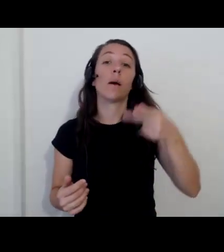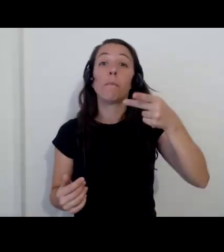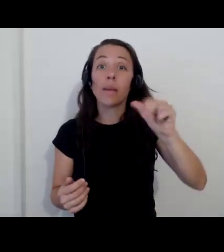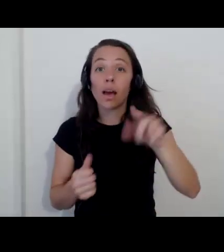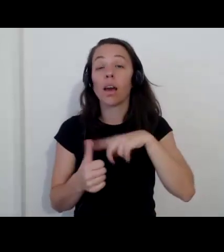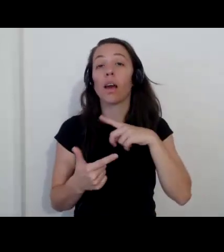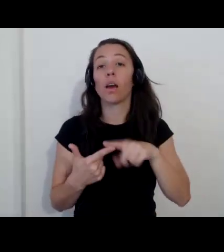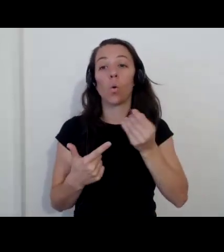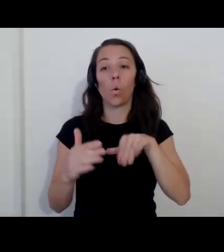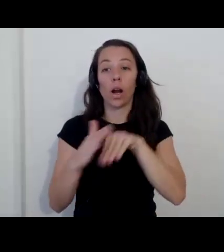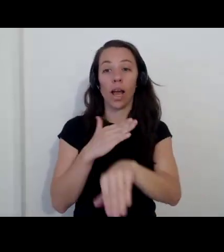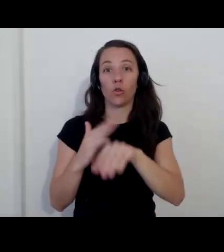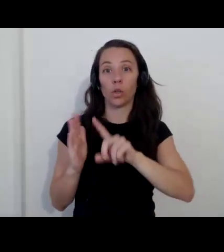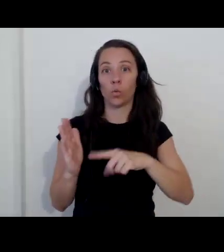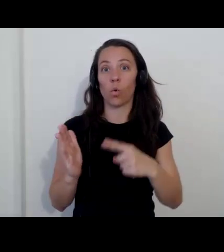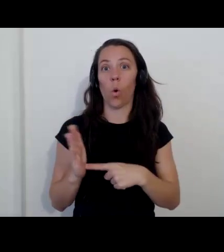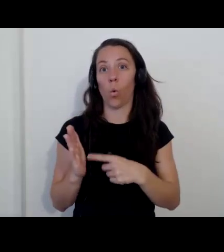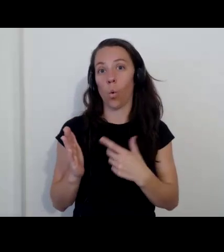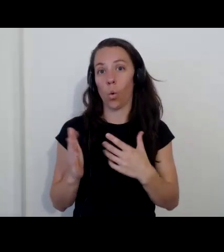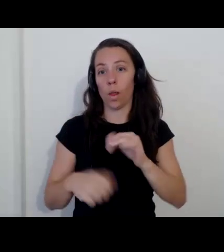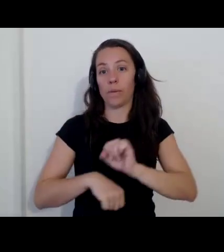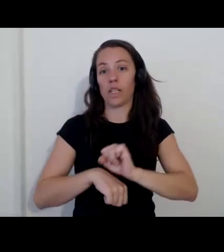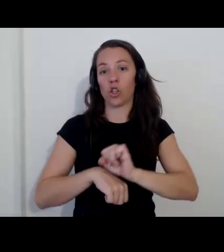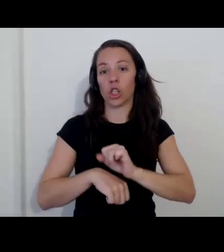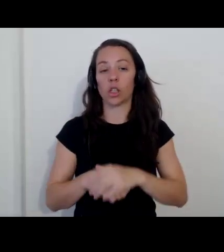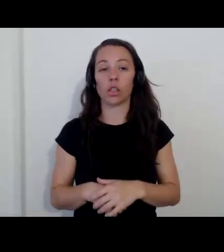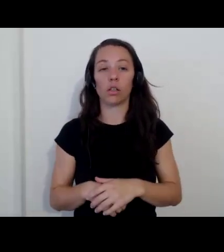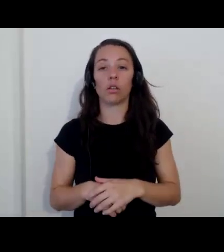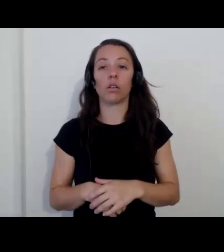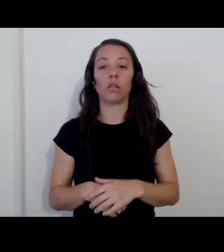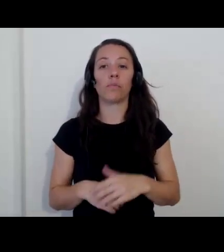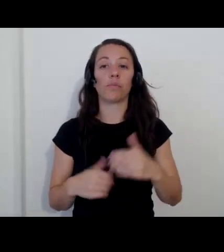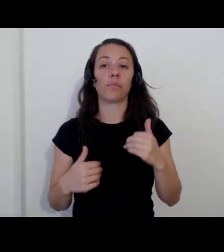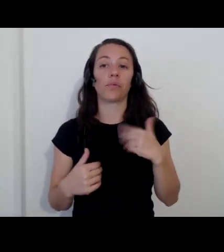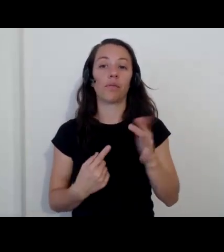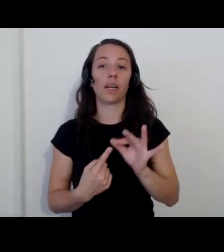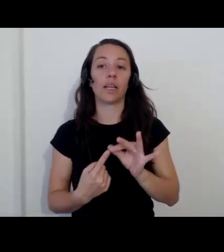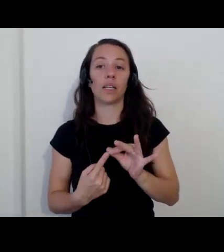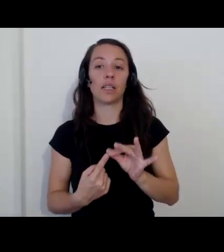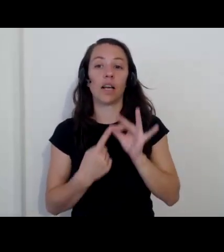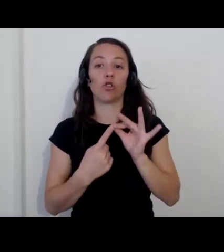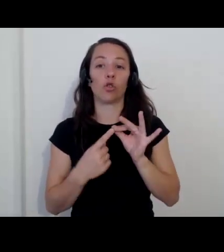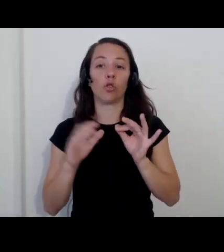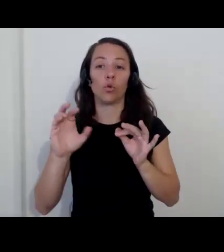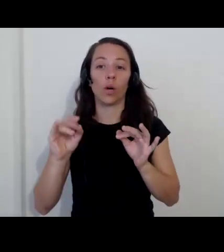role positions often have a central criteria which lists having to lift a certain amount of weight or drive a car.